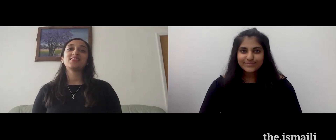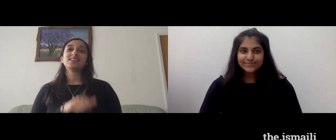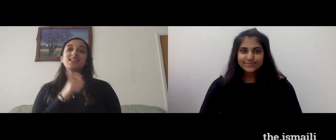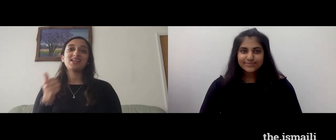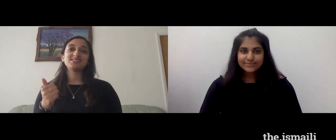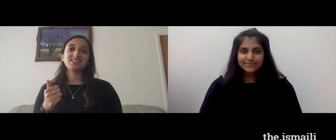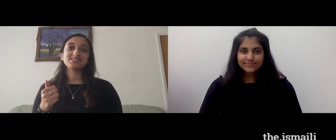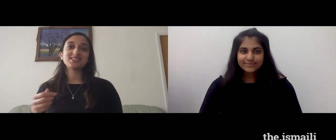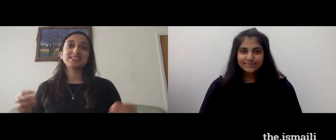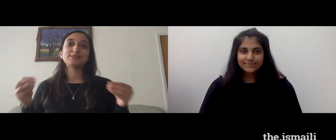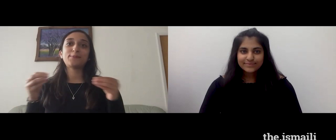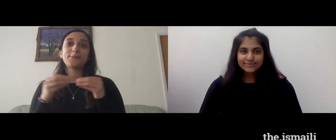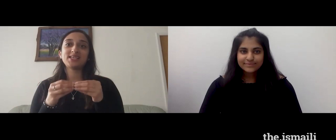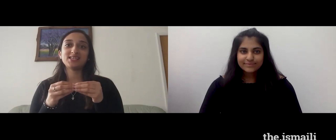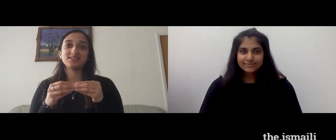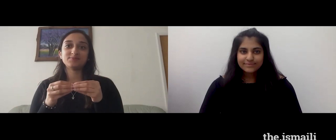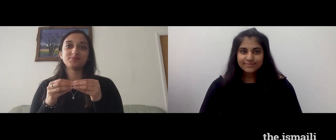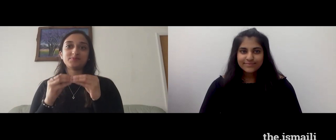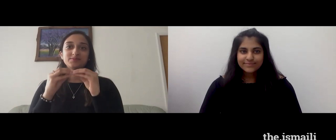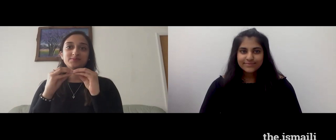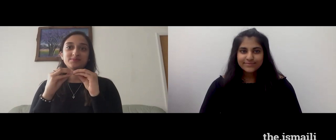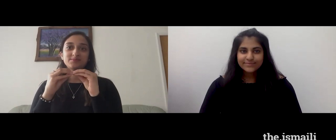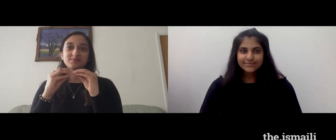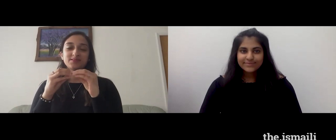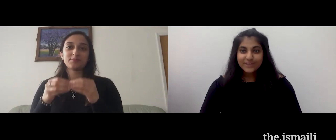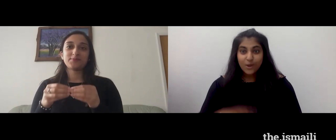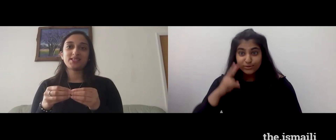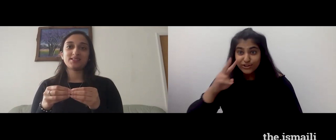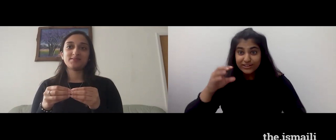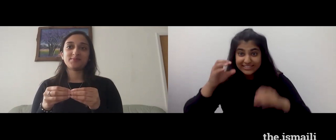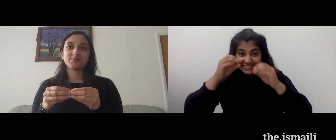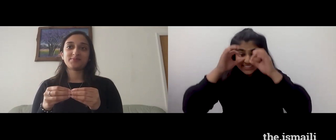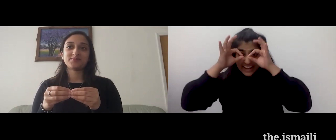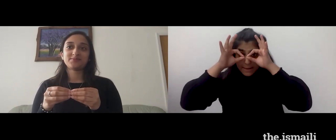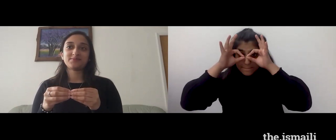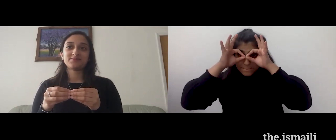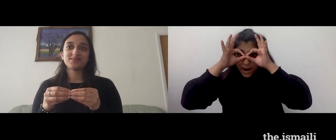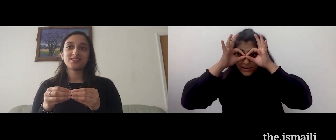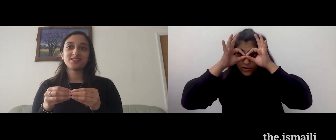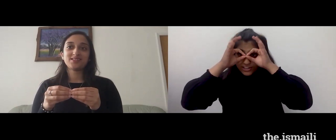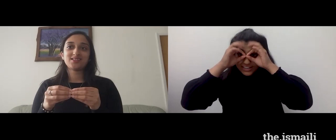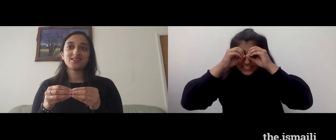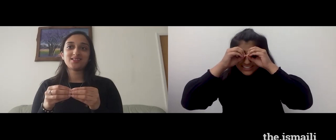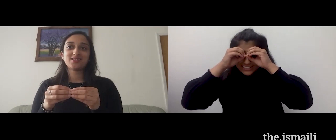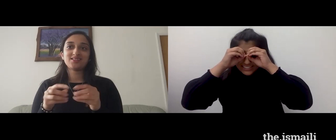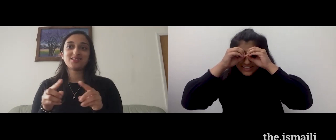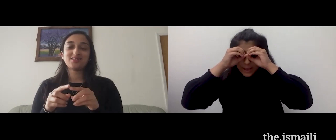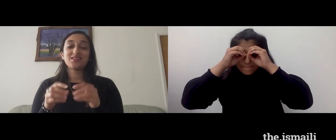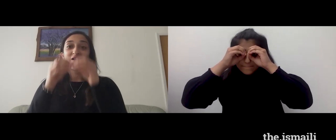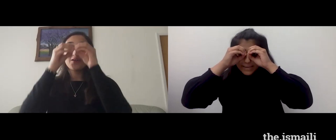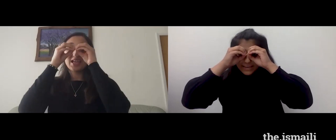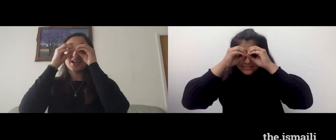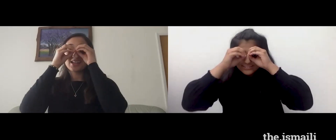And the next letter is "B". Oh yeah like binoculars – so it’s “B”